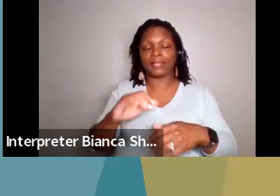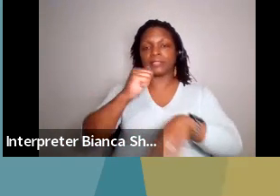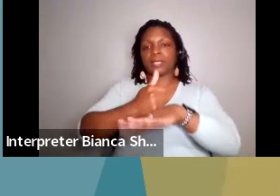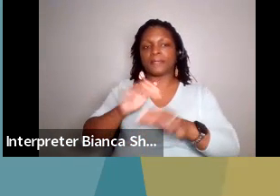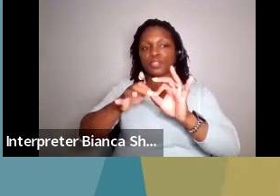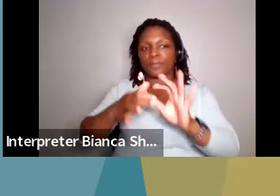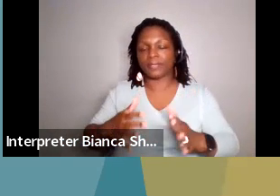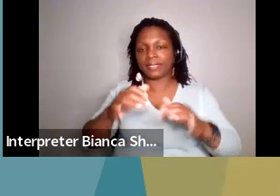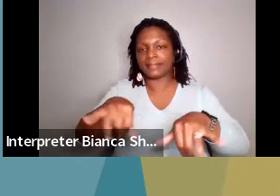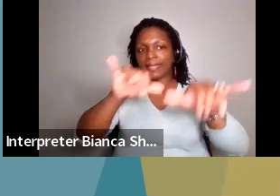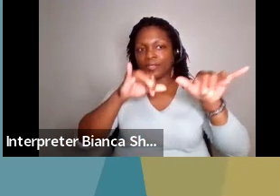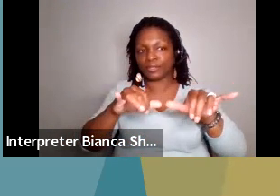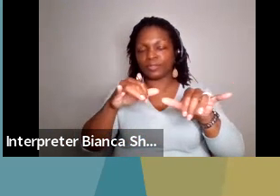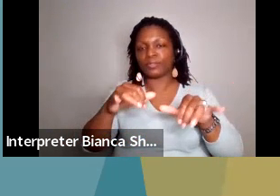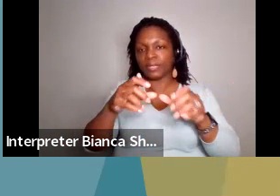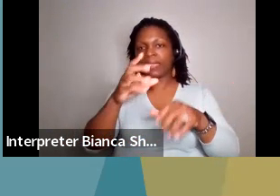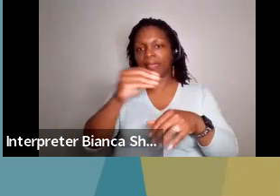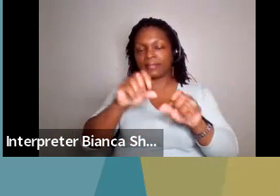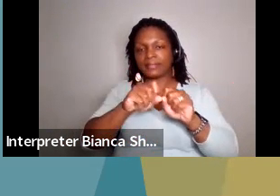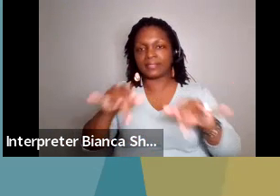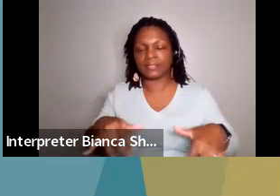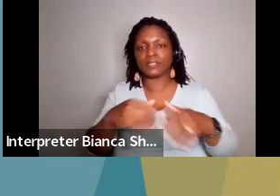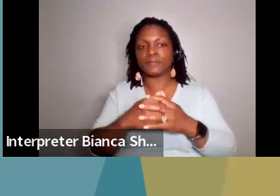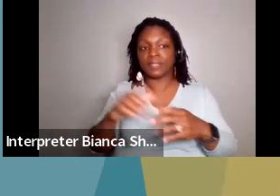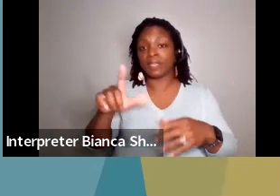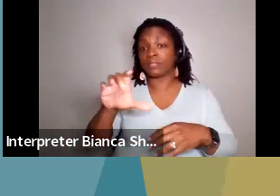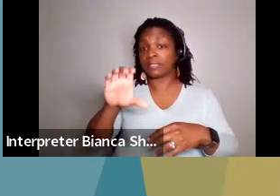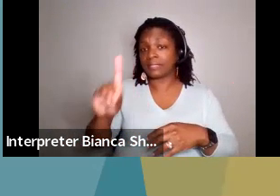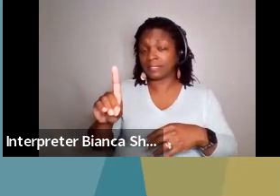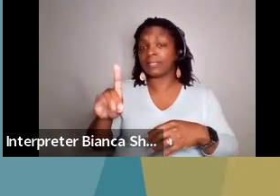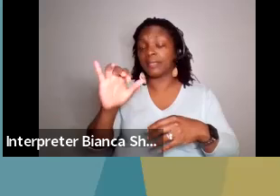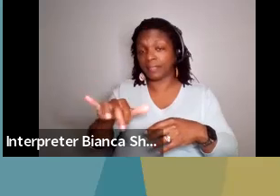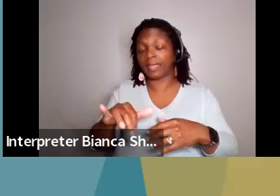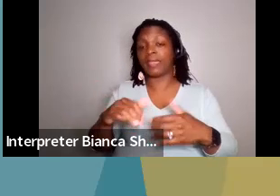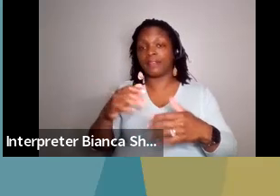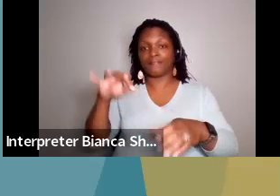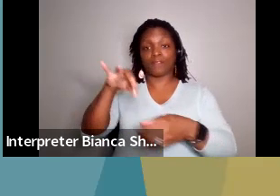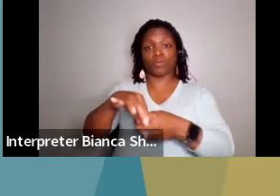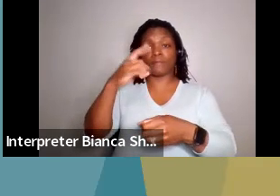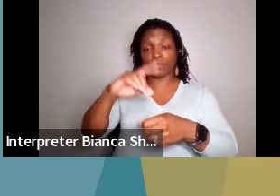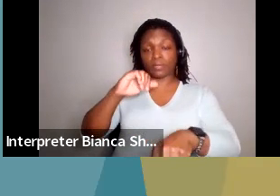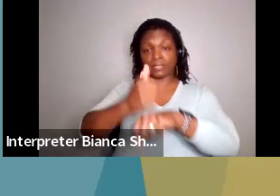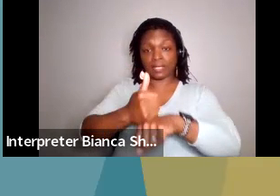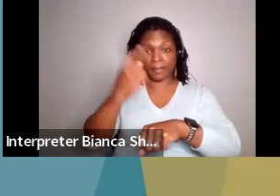So LCD. have voted to establish new systems and standards for American sign language.